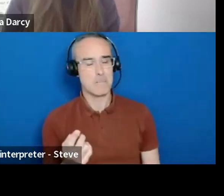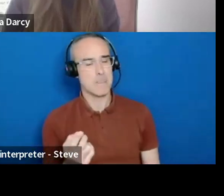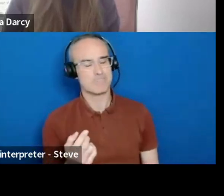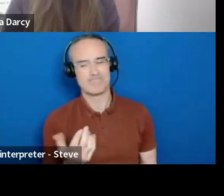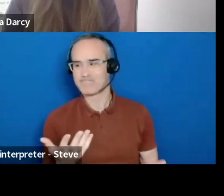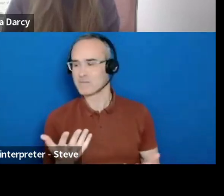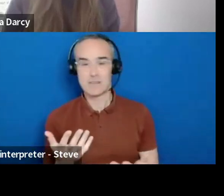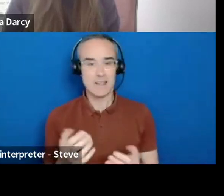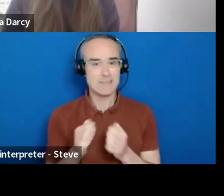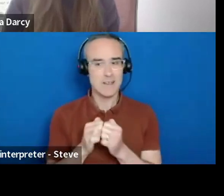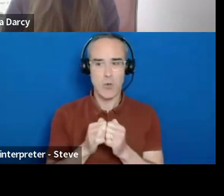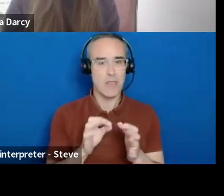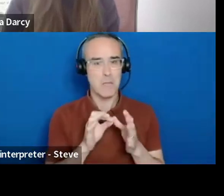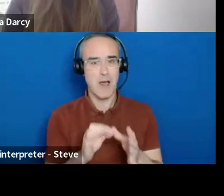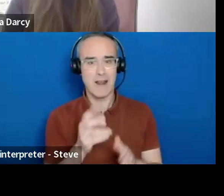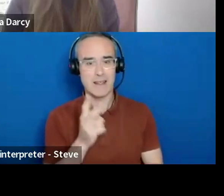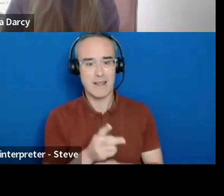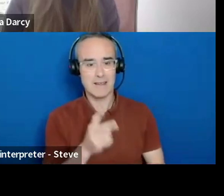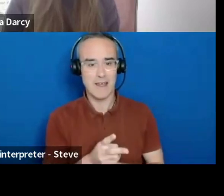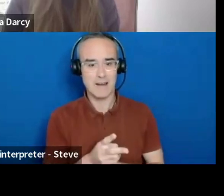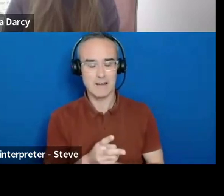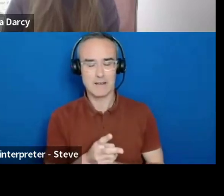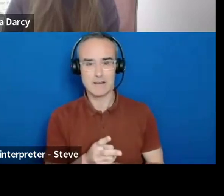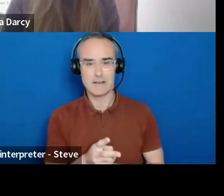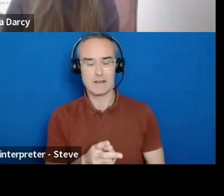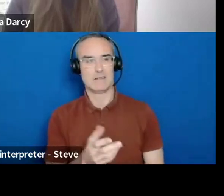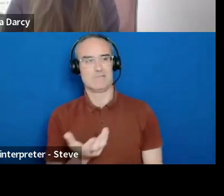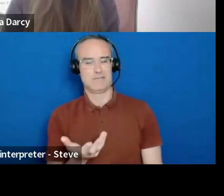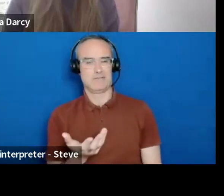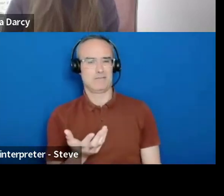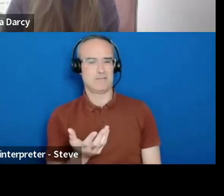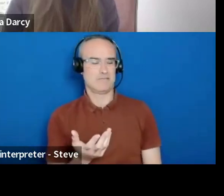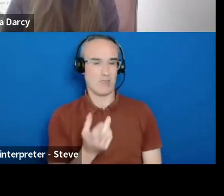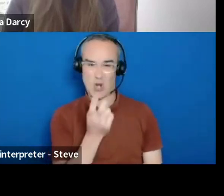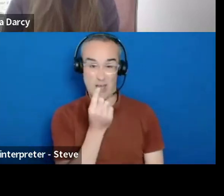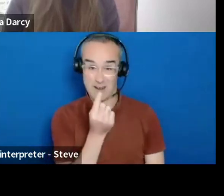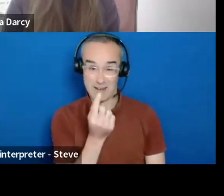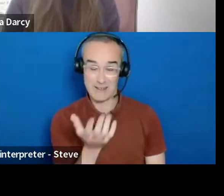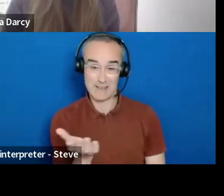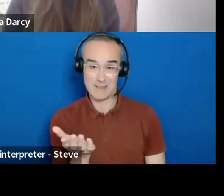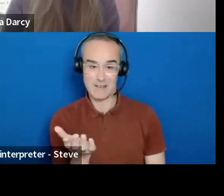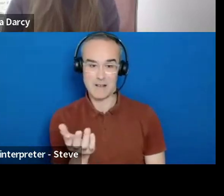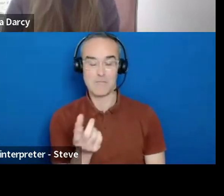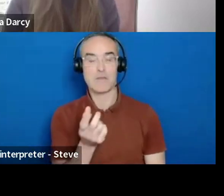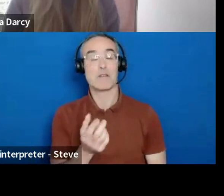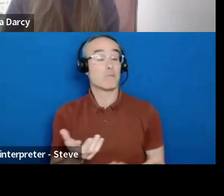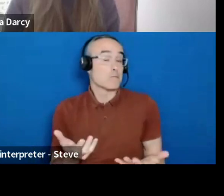how how likely is it that I'm going to get that role?" It may not be that first application you make,